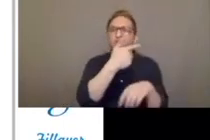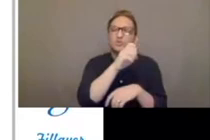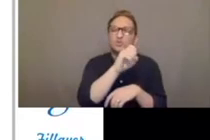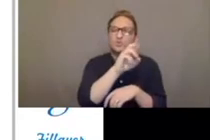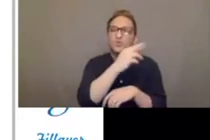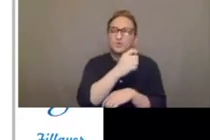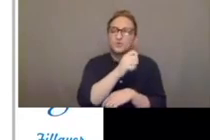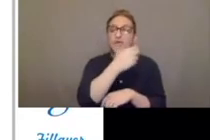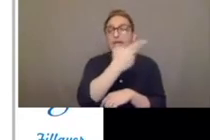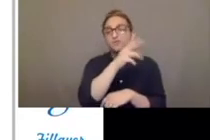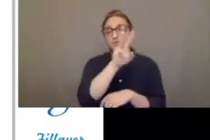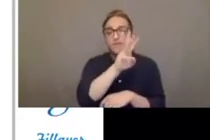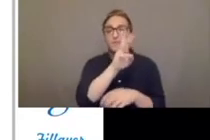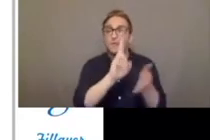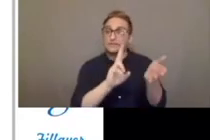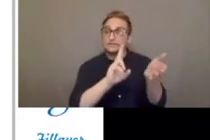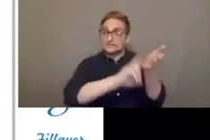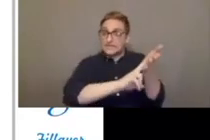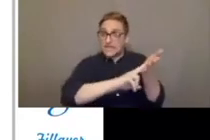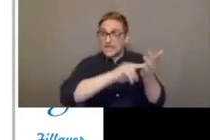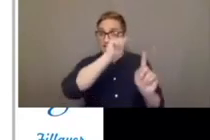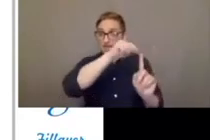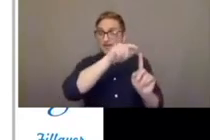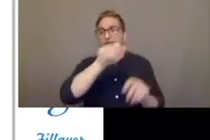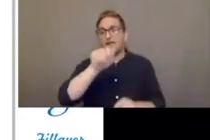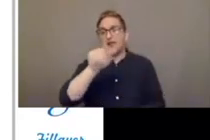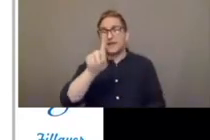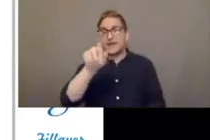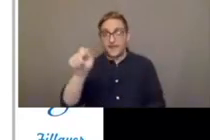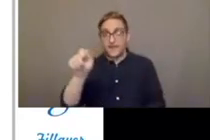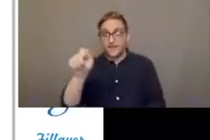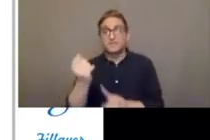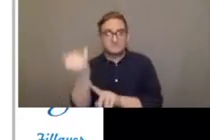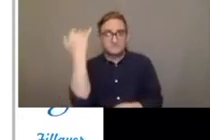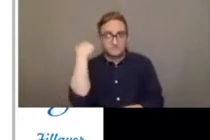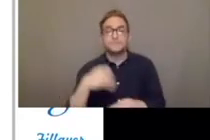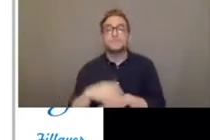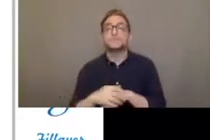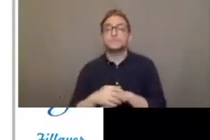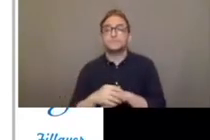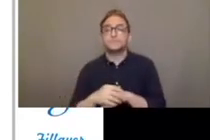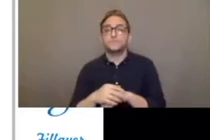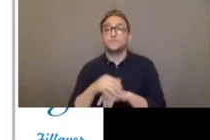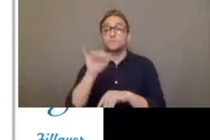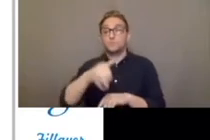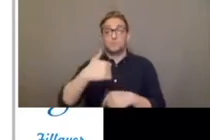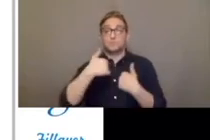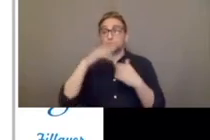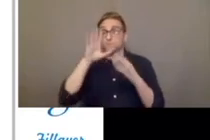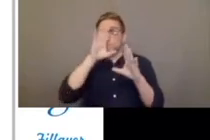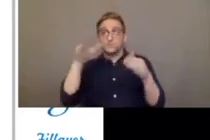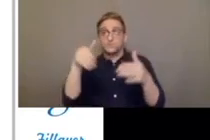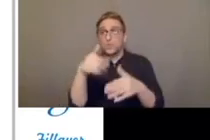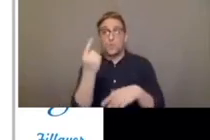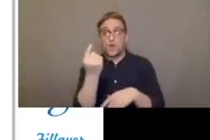with the Americans with Disability Act, the section I will be dealing with is Title I